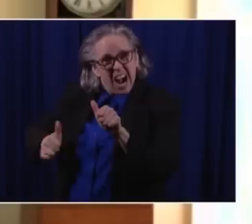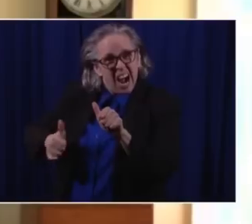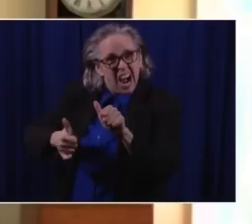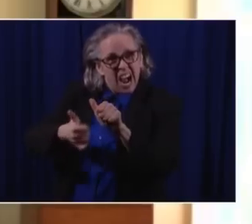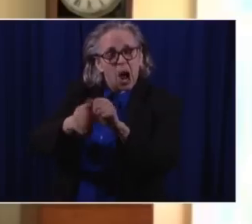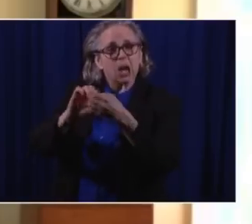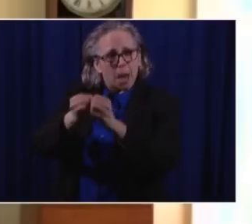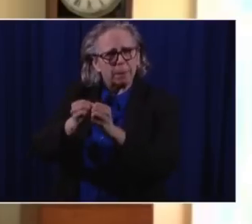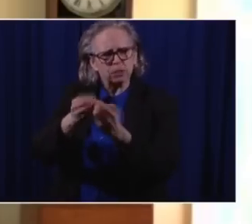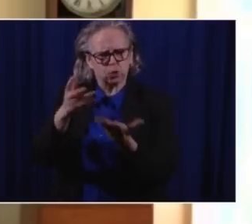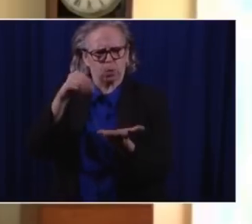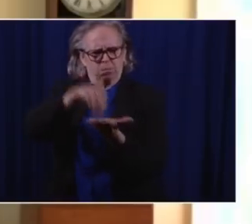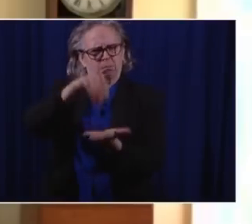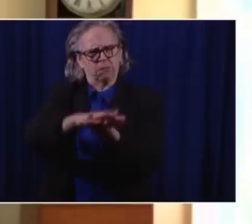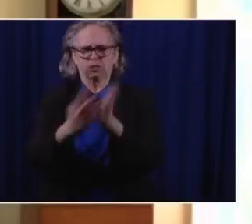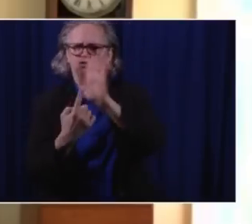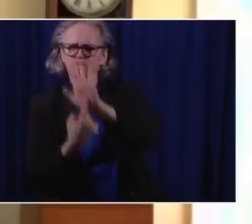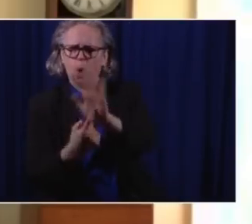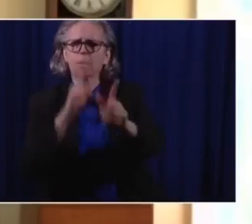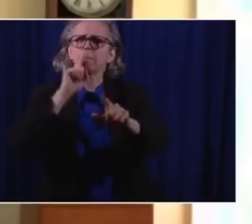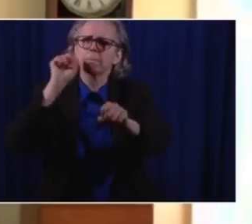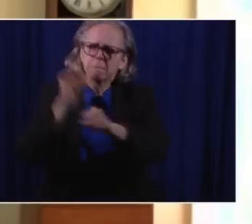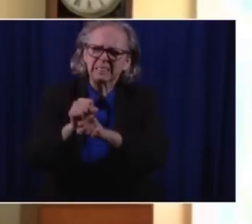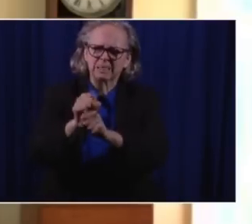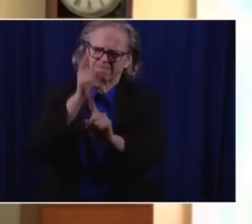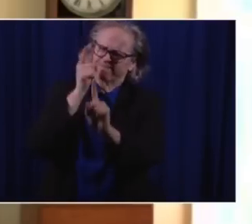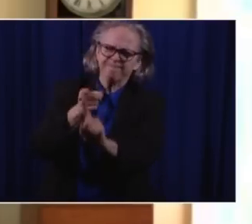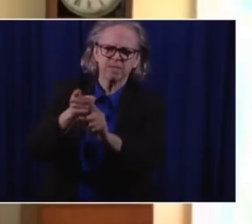we at the next few days to get